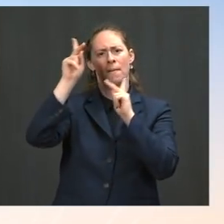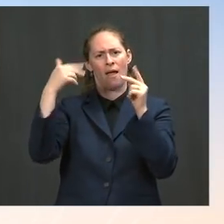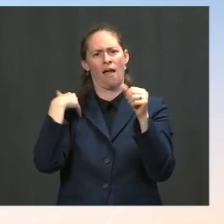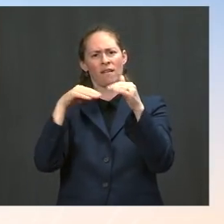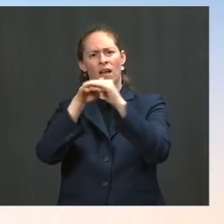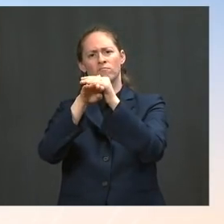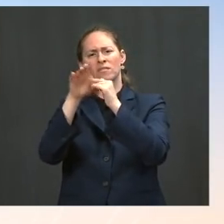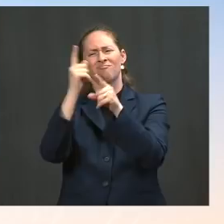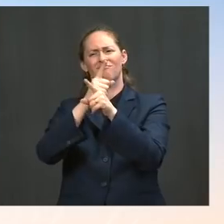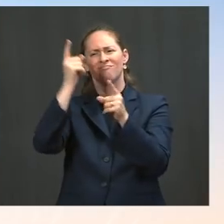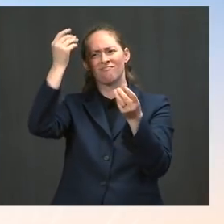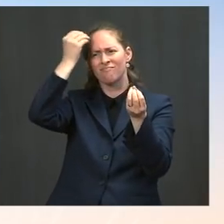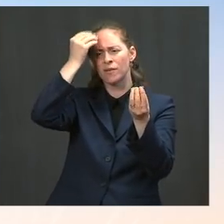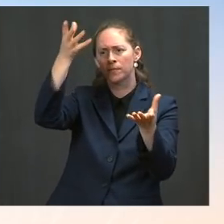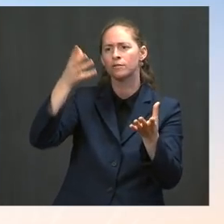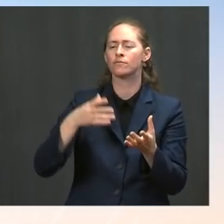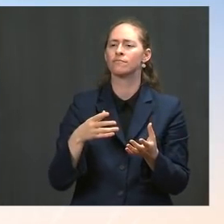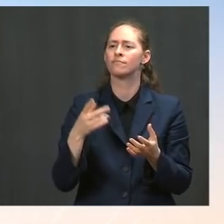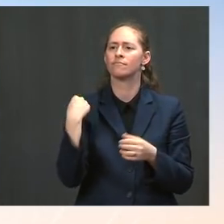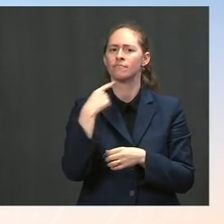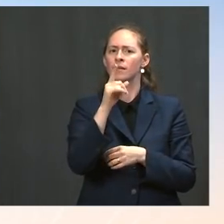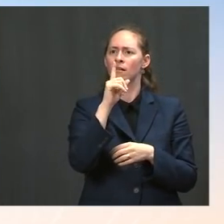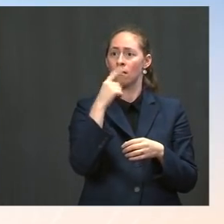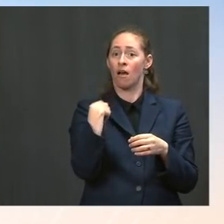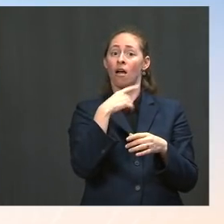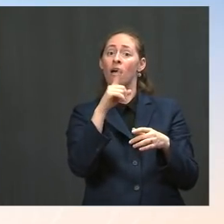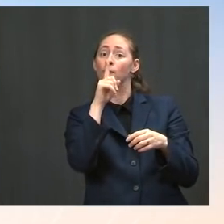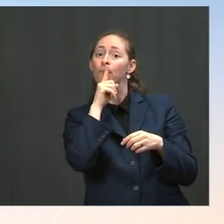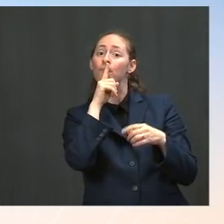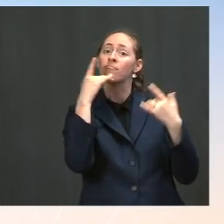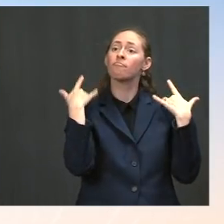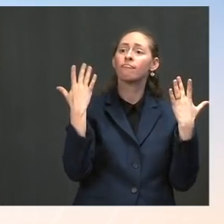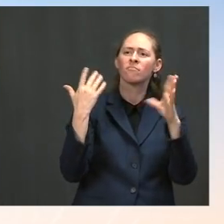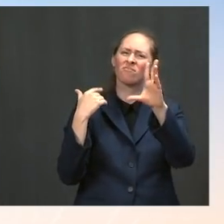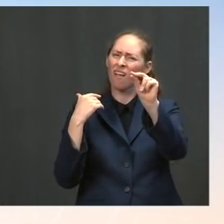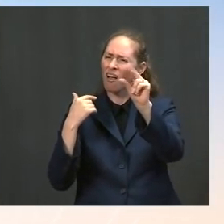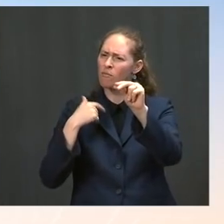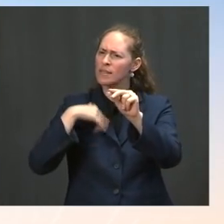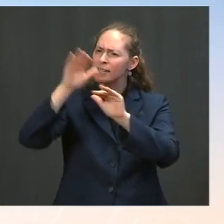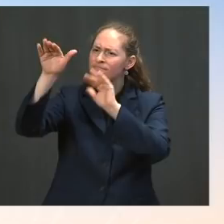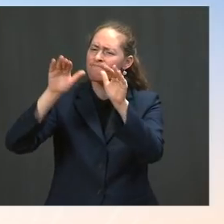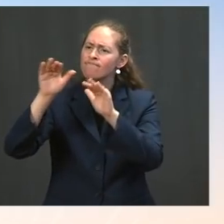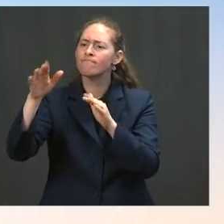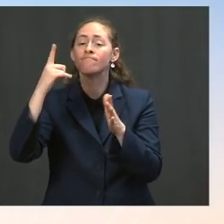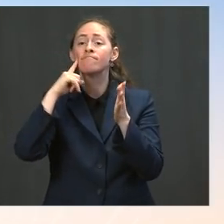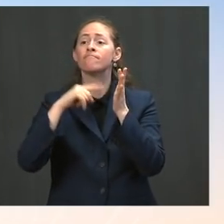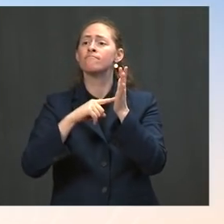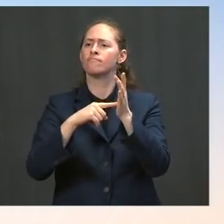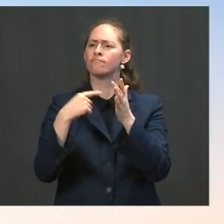So that's really the frame we're looking at here. So we understand also the importance